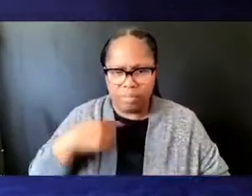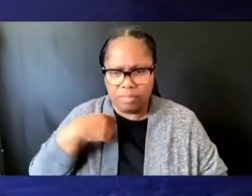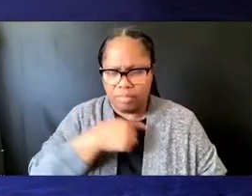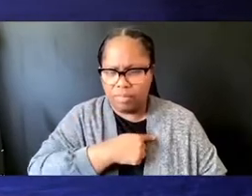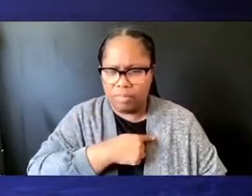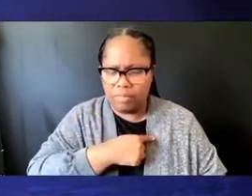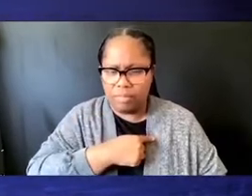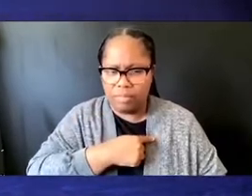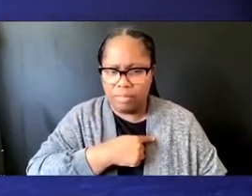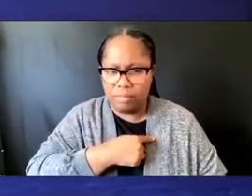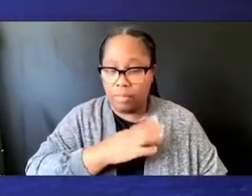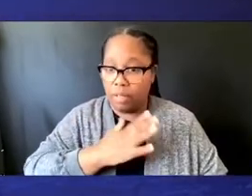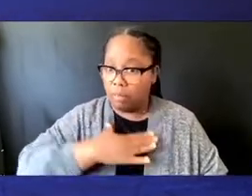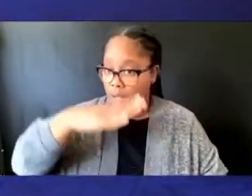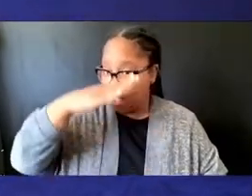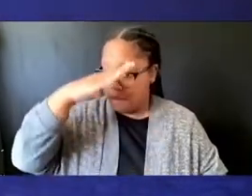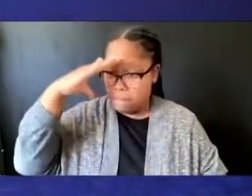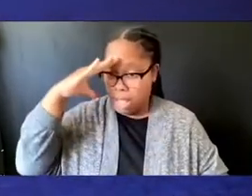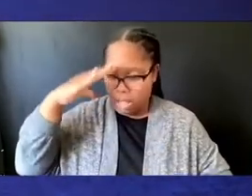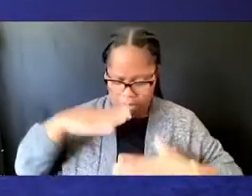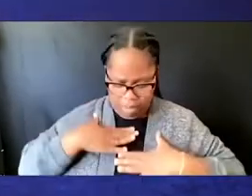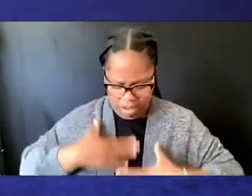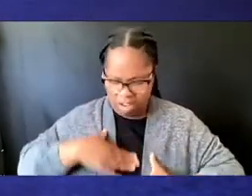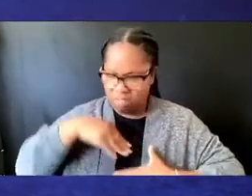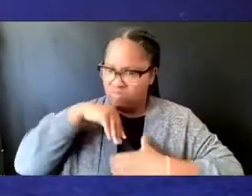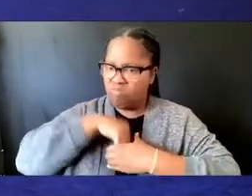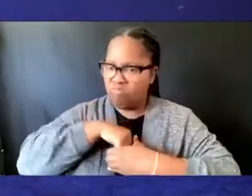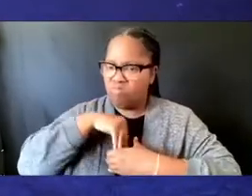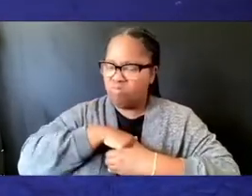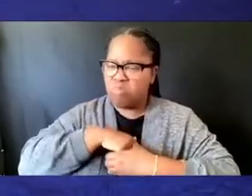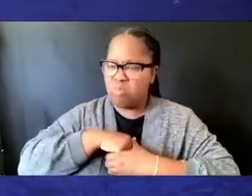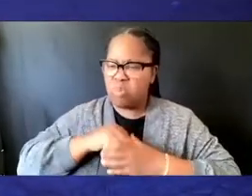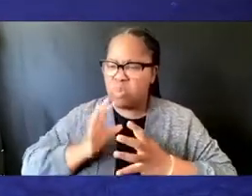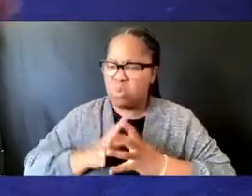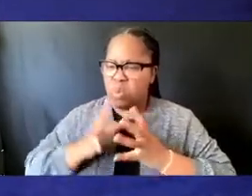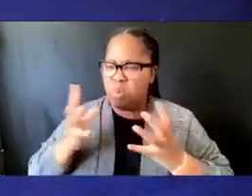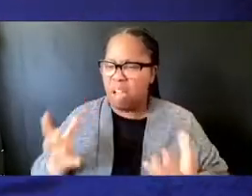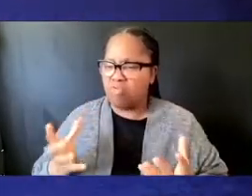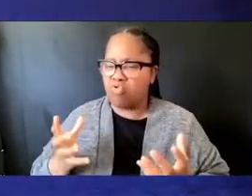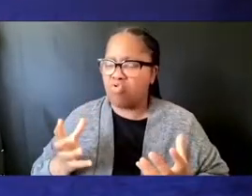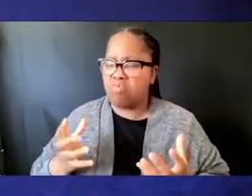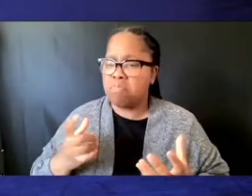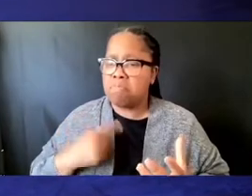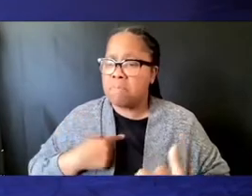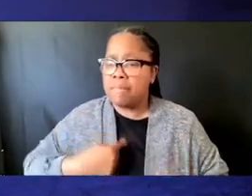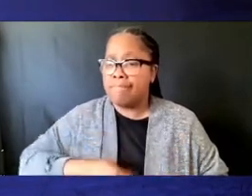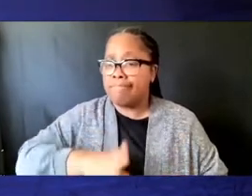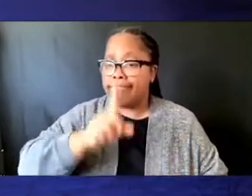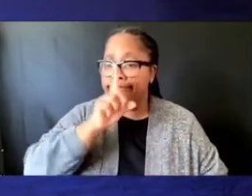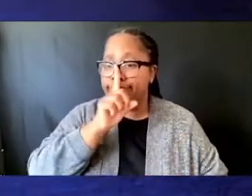There is so much in my black body (gasping) that often goes unsaid, but speaks the loudest.